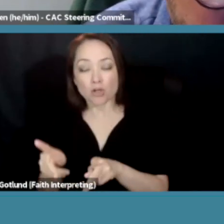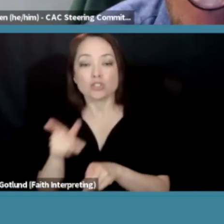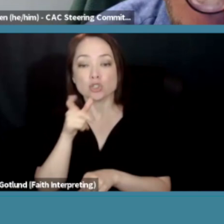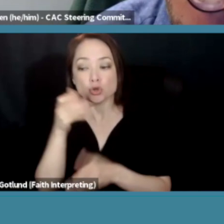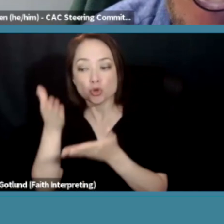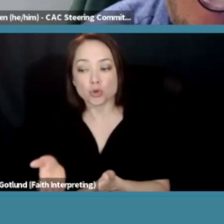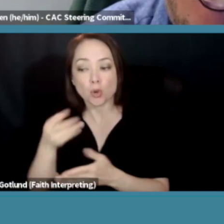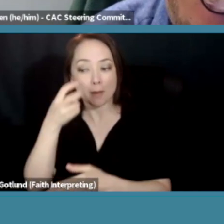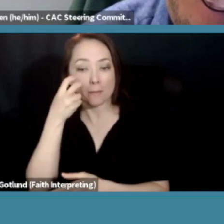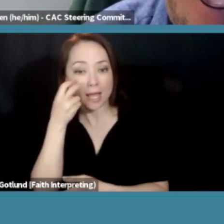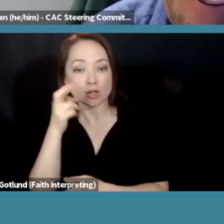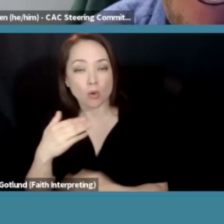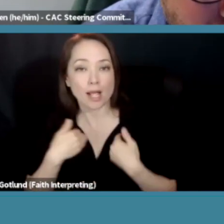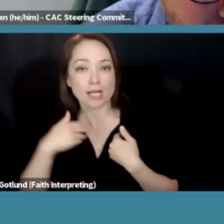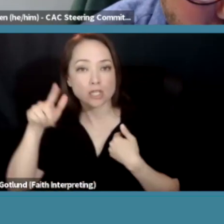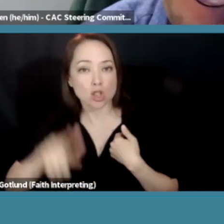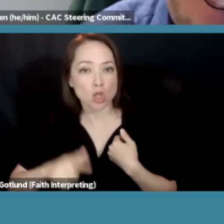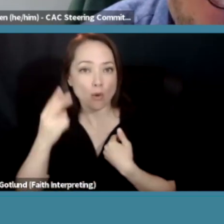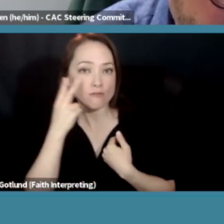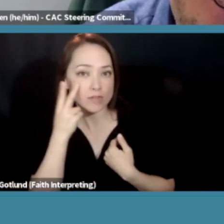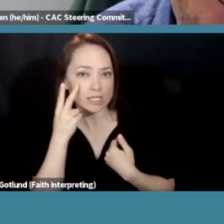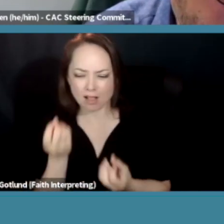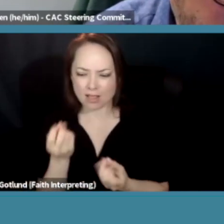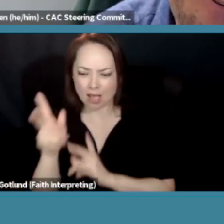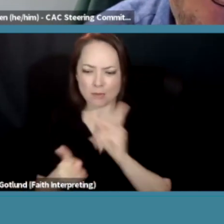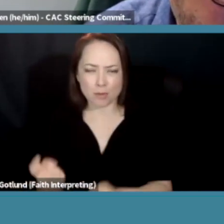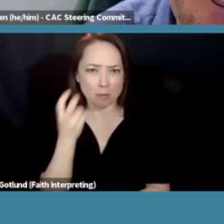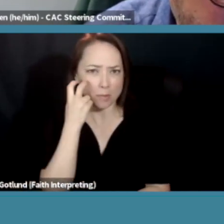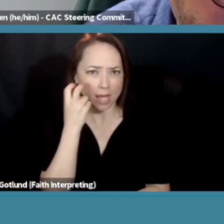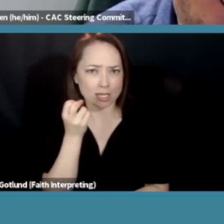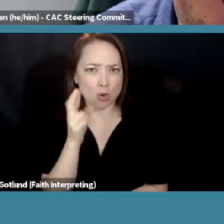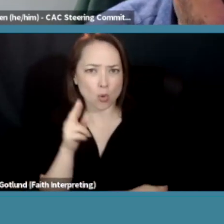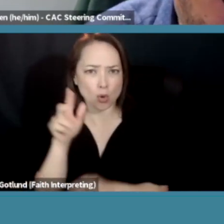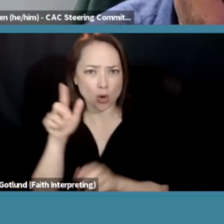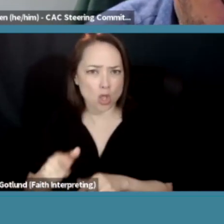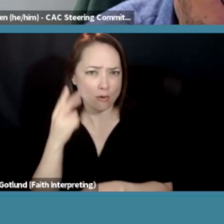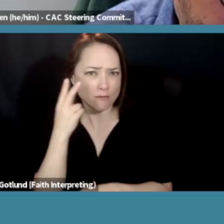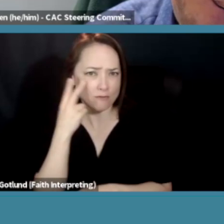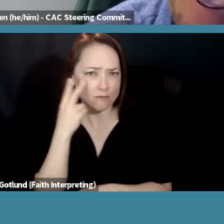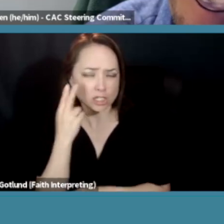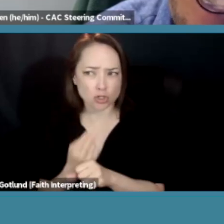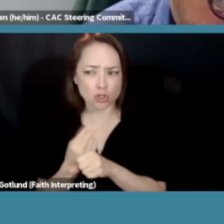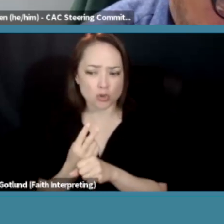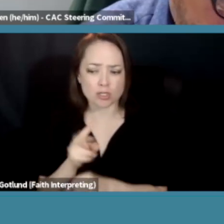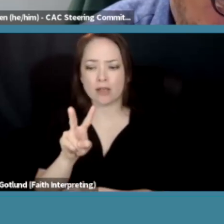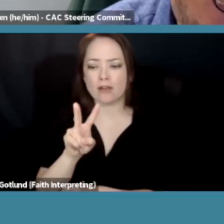I think that's a good example of a lot of people who are blind or low vision may use a term visually impaired. And again, don't correct them.